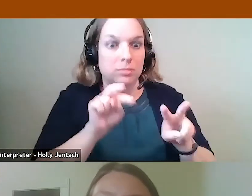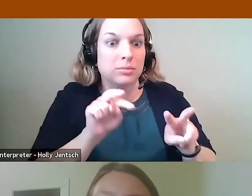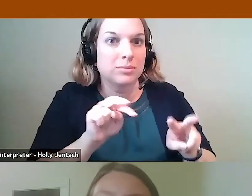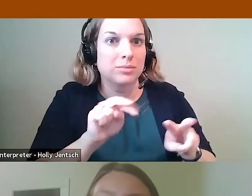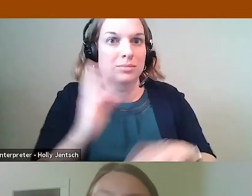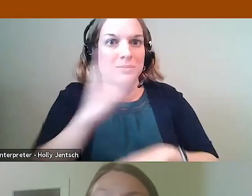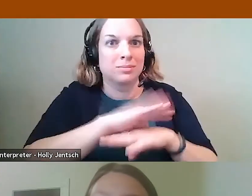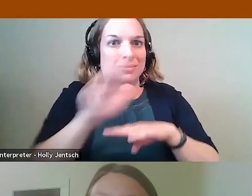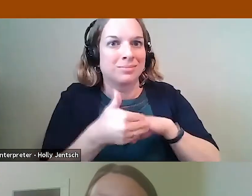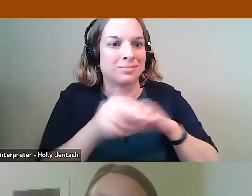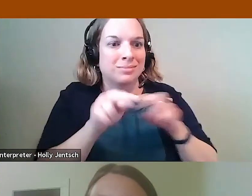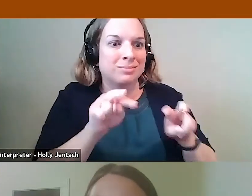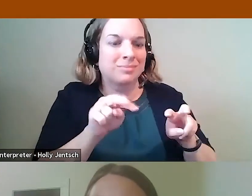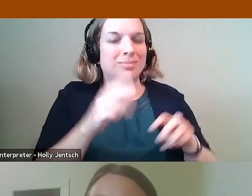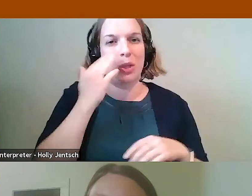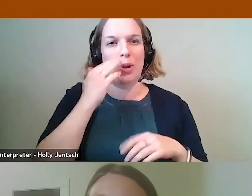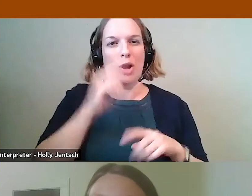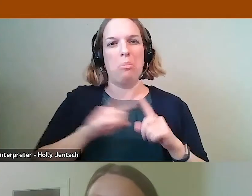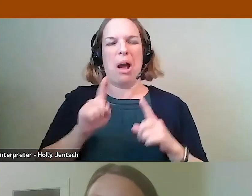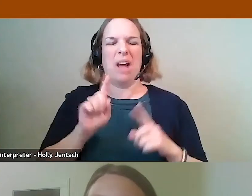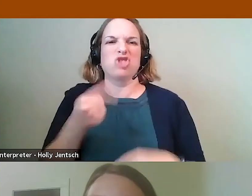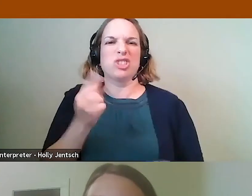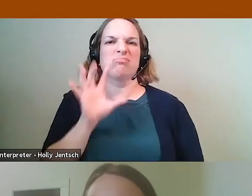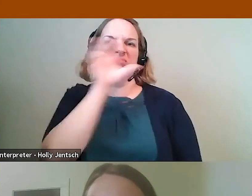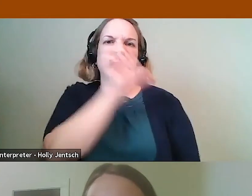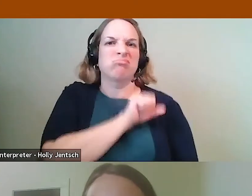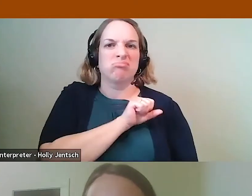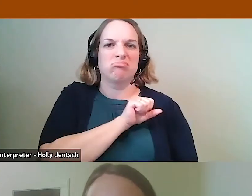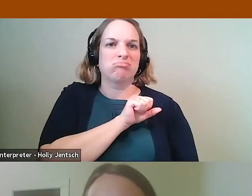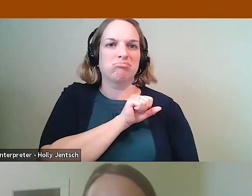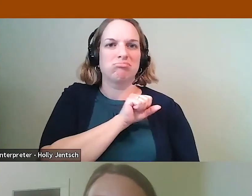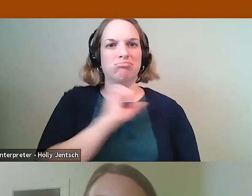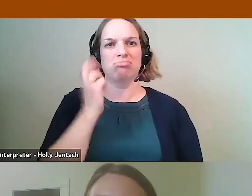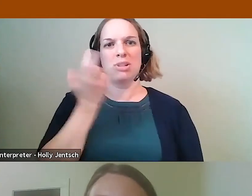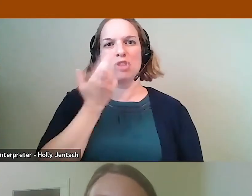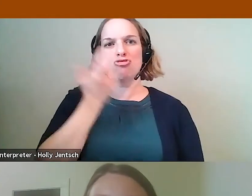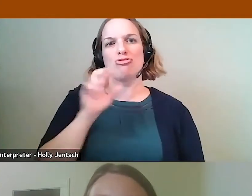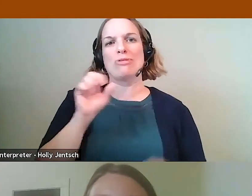So effort in general is just a reasonable assessment of time spent on the project.